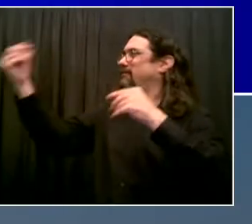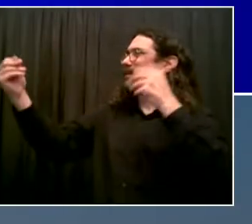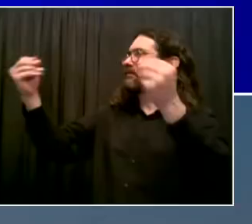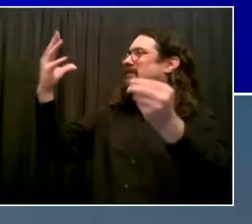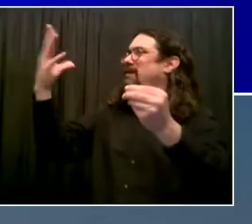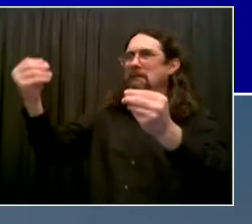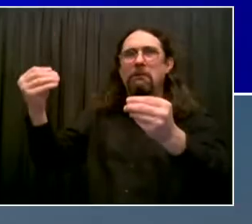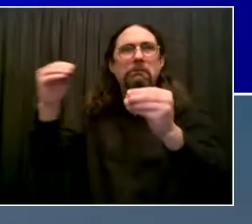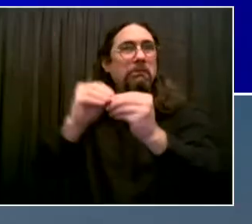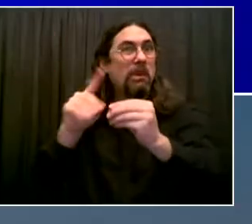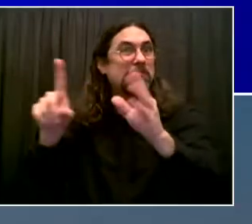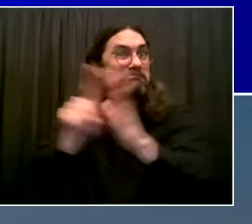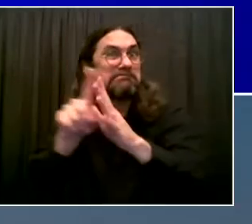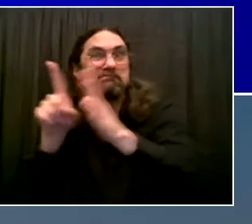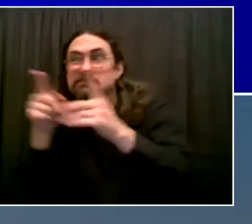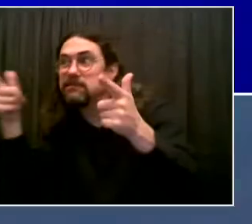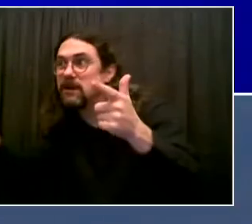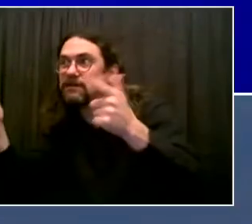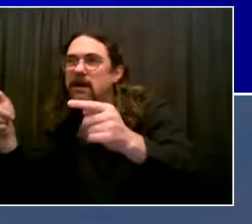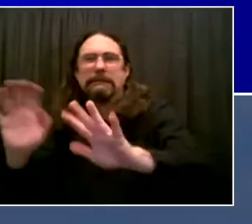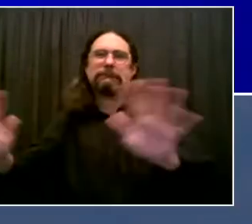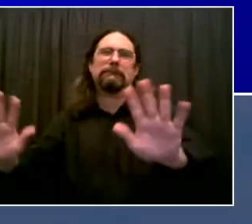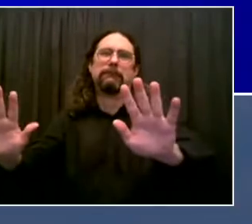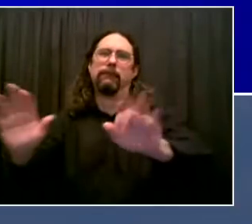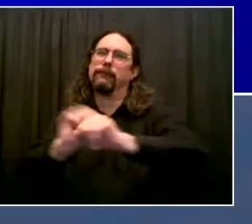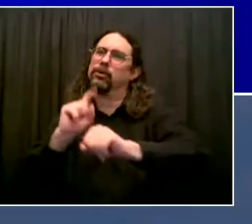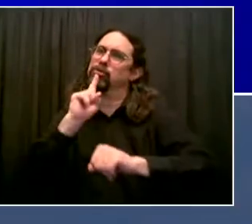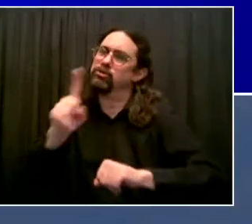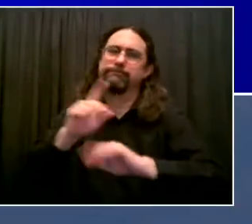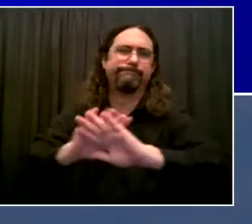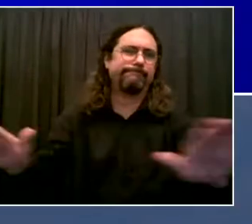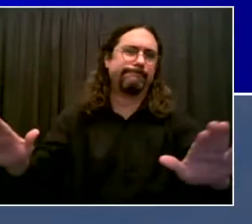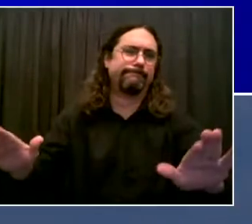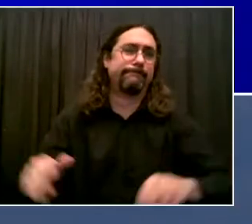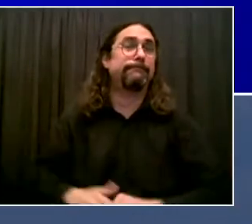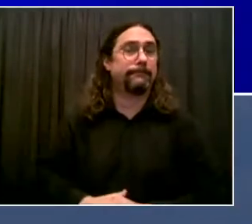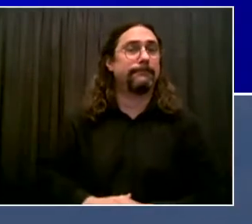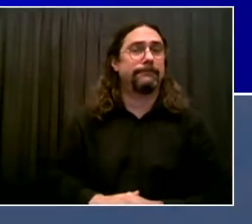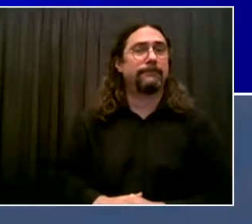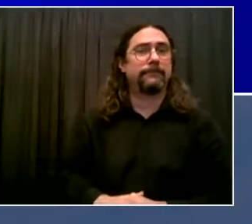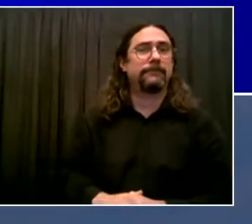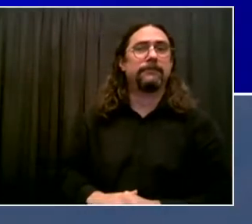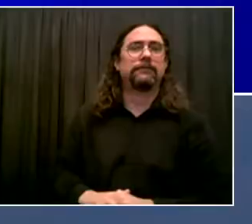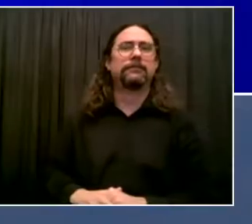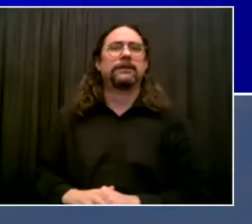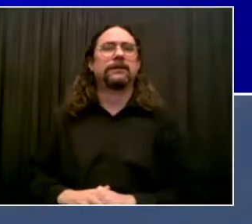THE SOCIAL FABRIC IN NEW YORK FABRIC ONCE AND FOR ALL TO MAKE